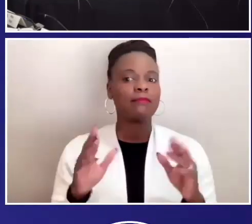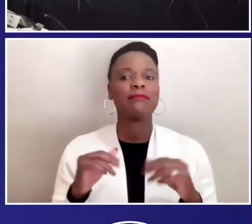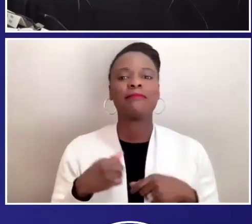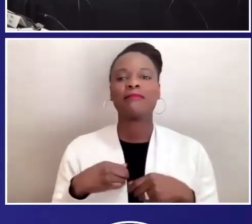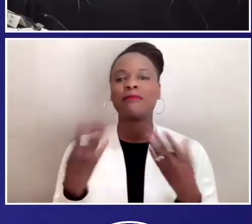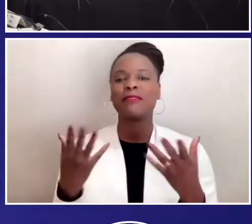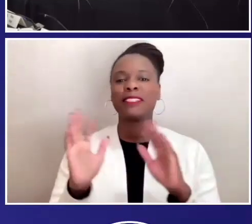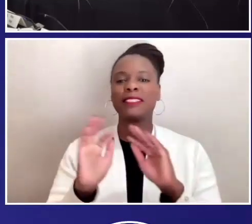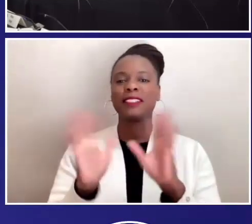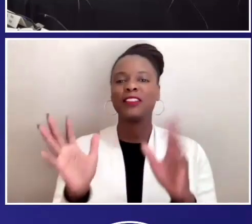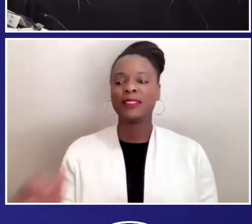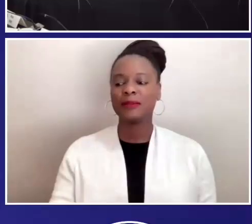_MR. HOLT Alex: Yeah.